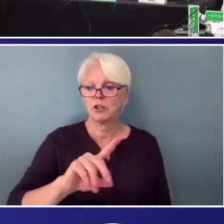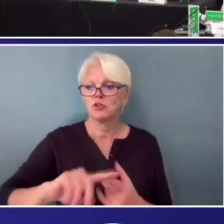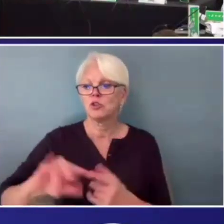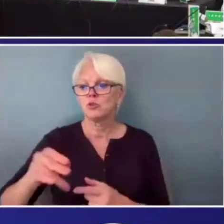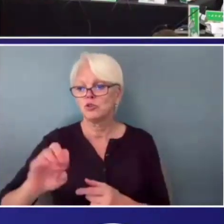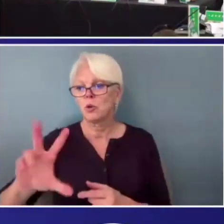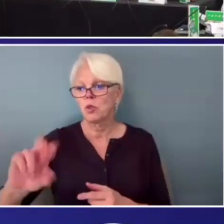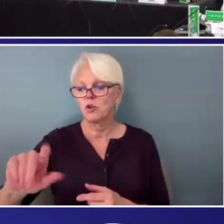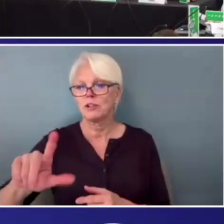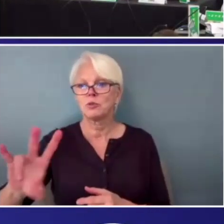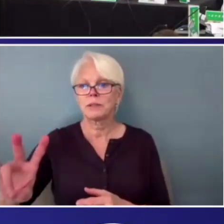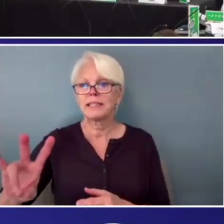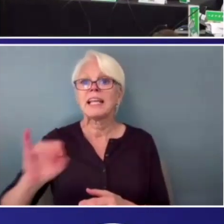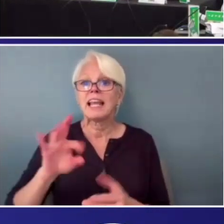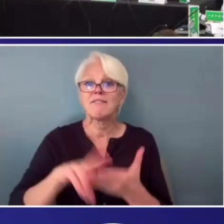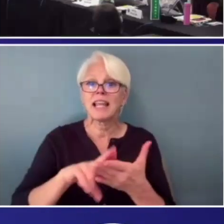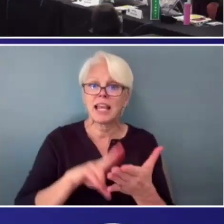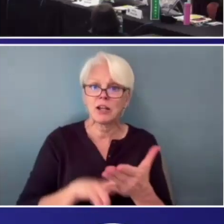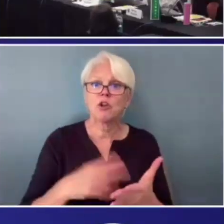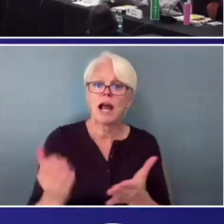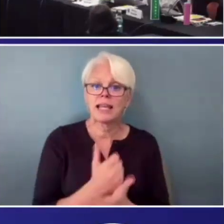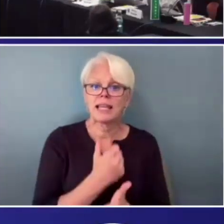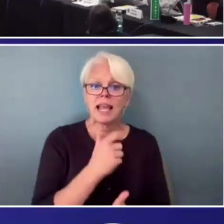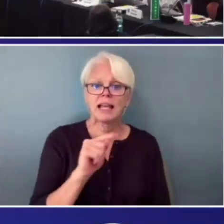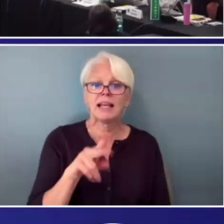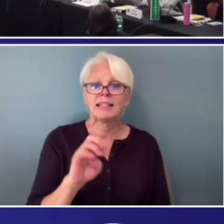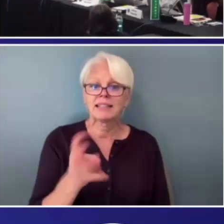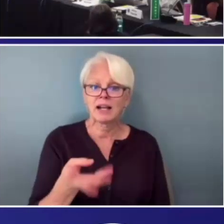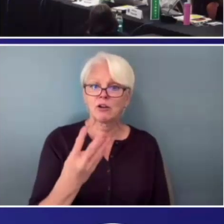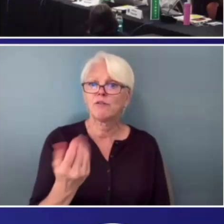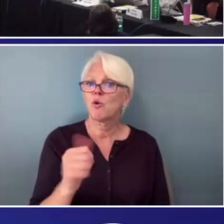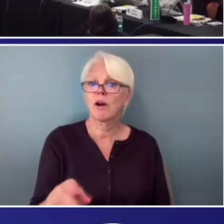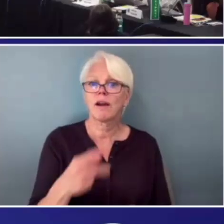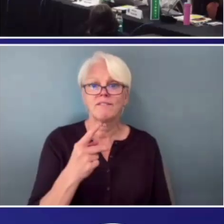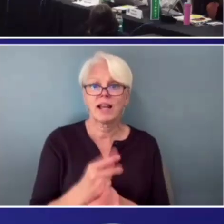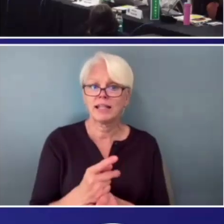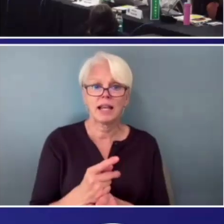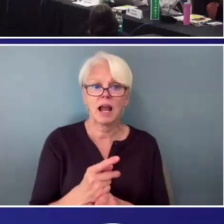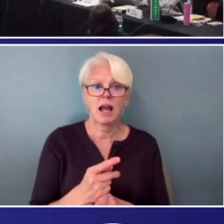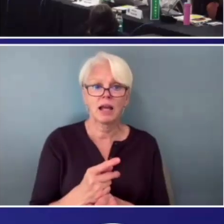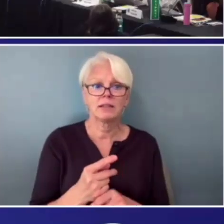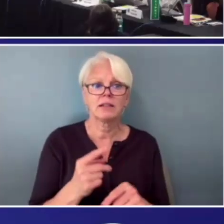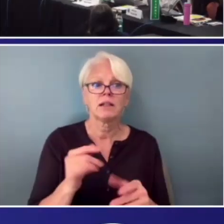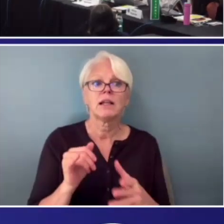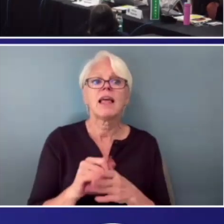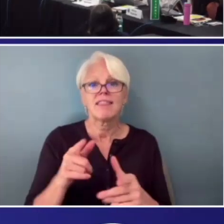if they enrolled and get Title IV of any kind in that time period, they're then in the legacy program. Okay. Jacob?